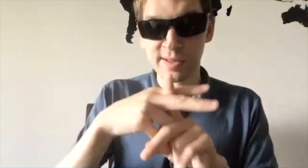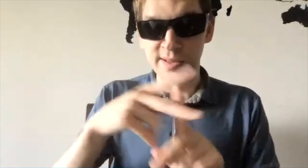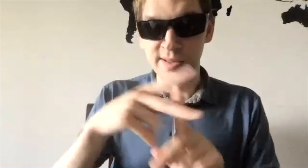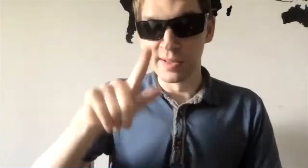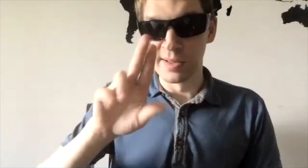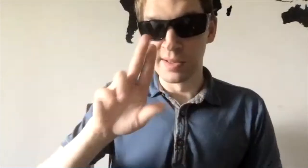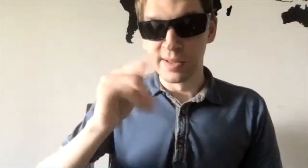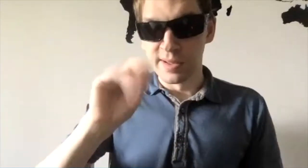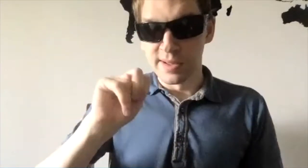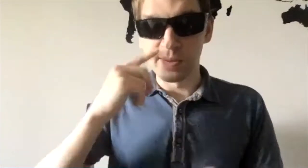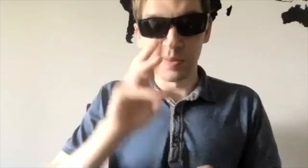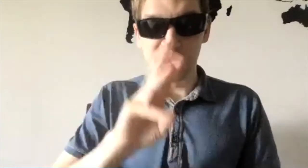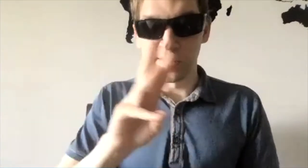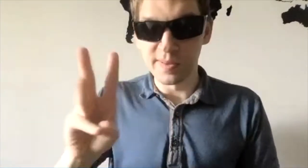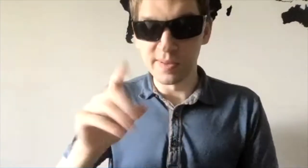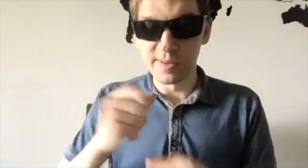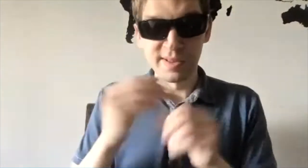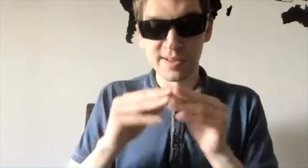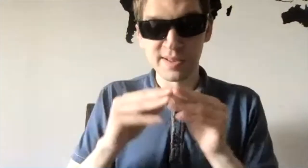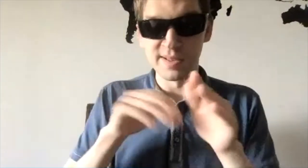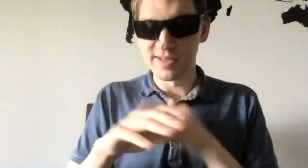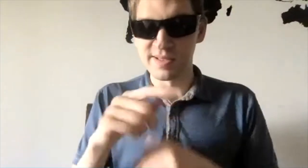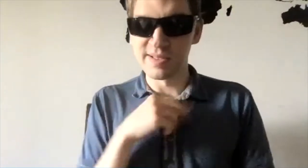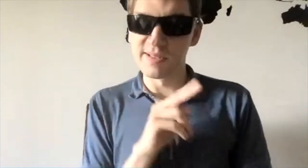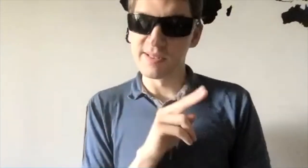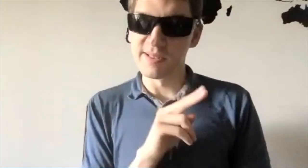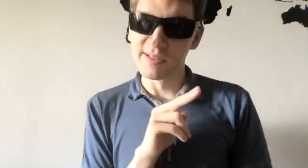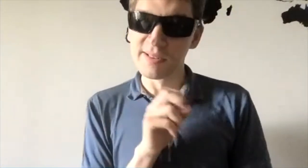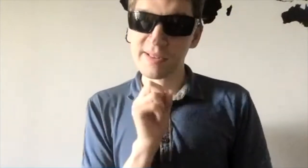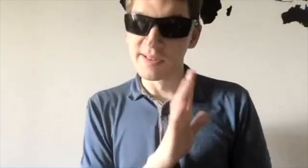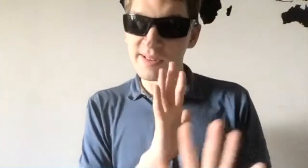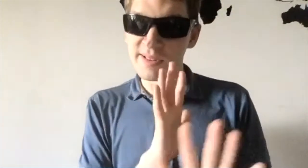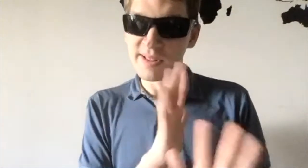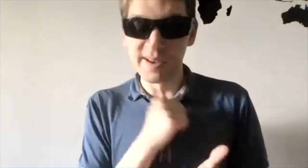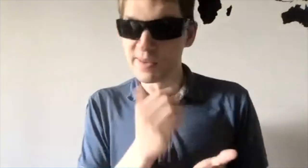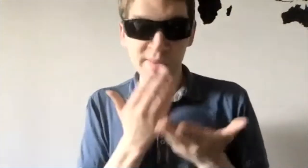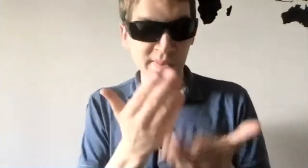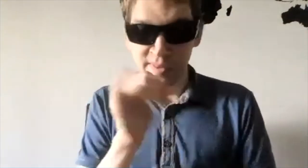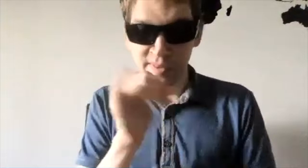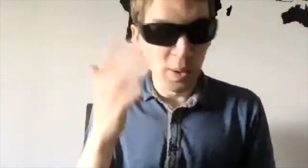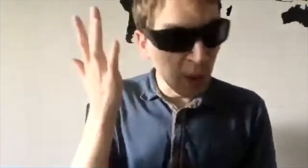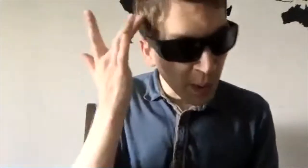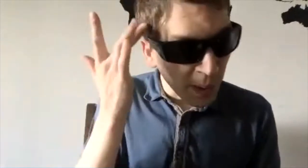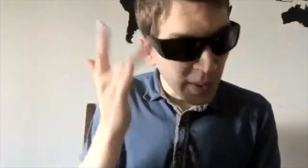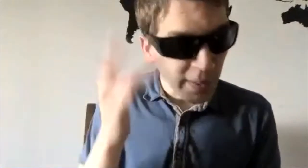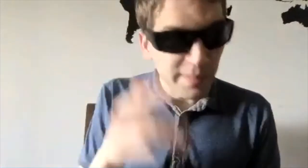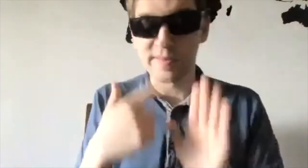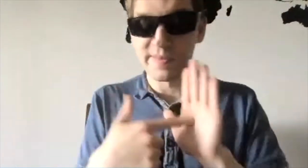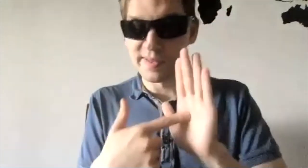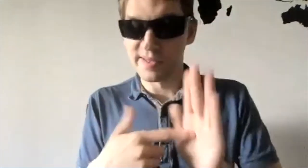ask me about what accessibility I need or anything like that.